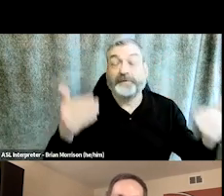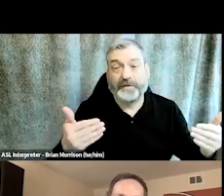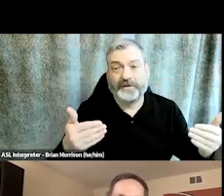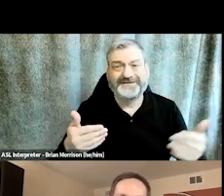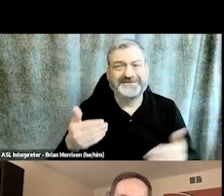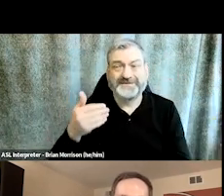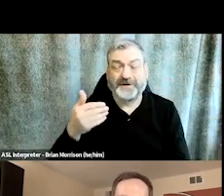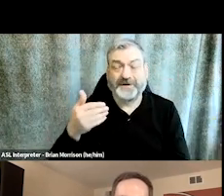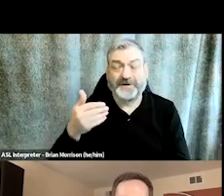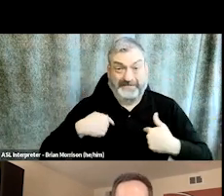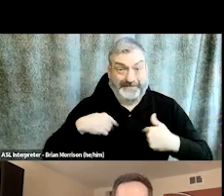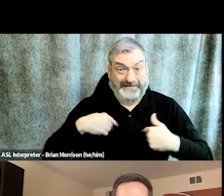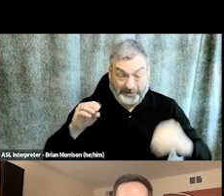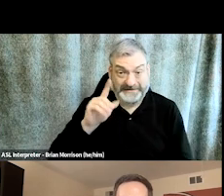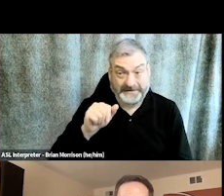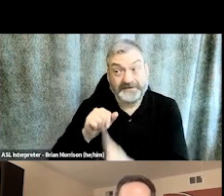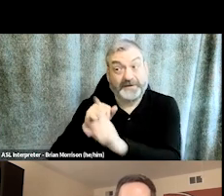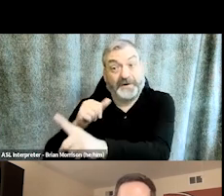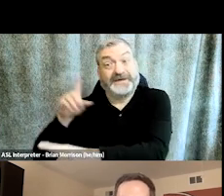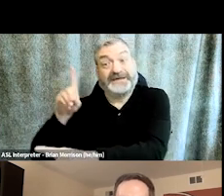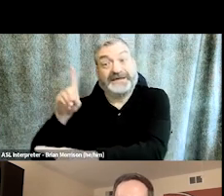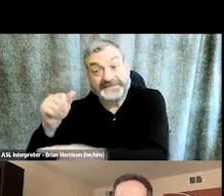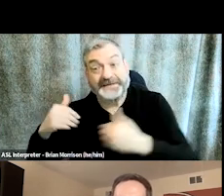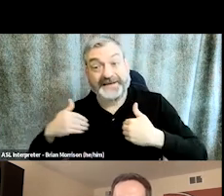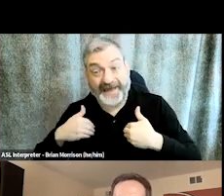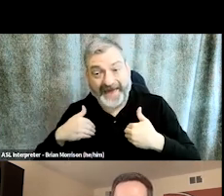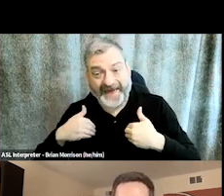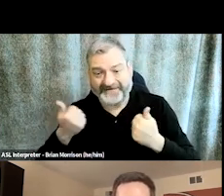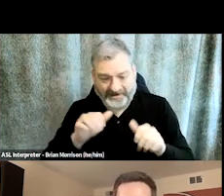to be that much harder for anyone who's using keyboard navigation or screen reader